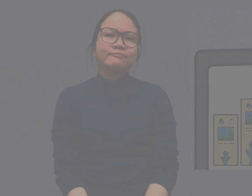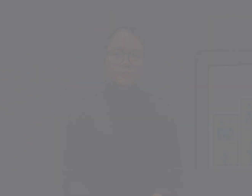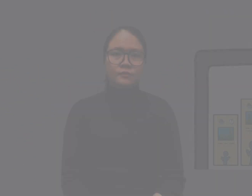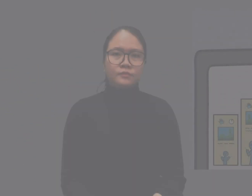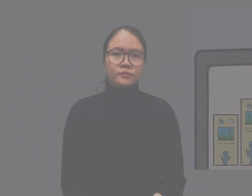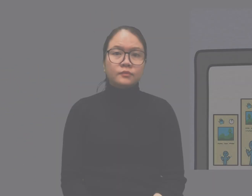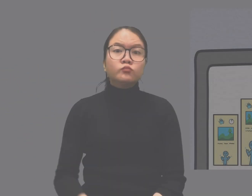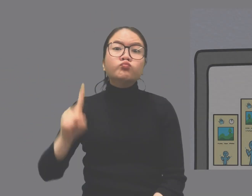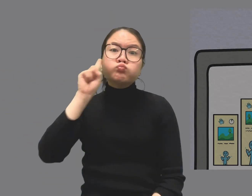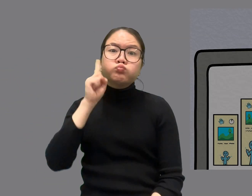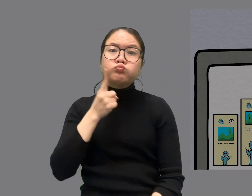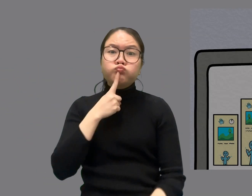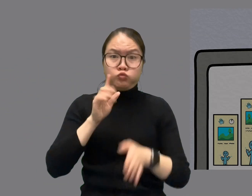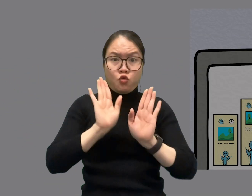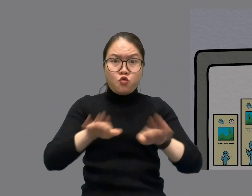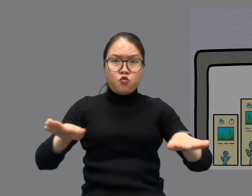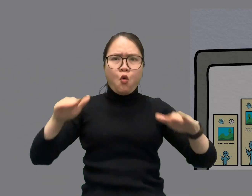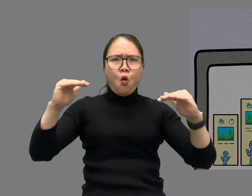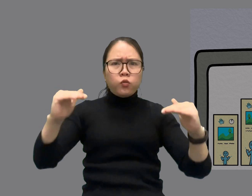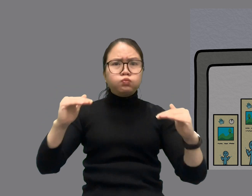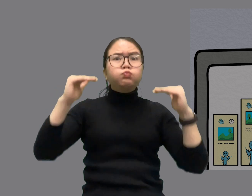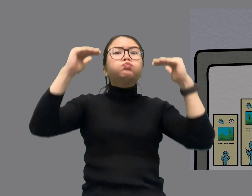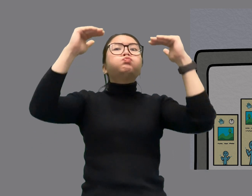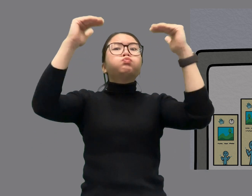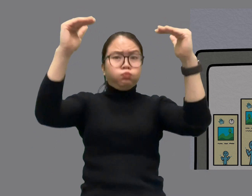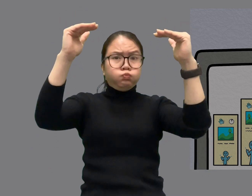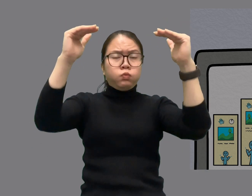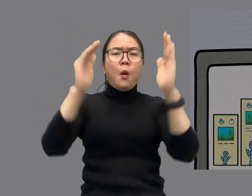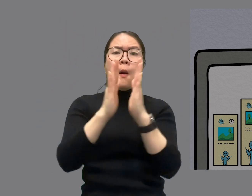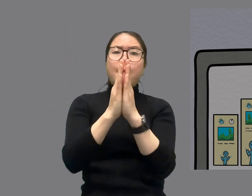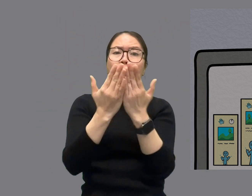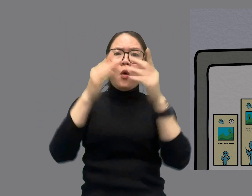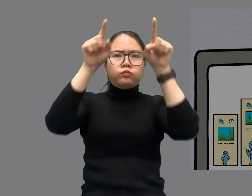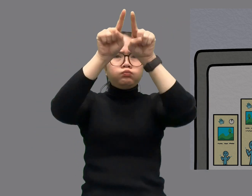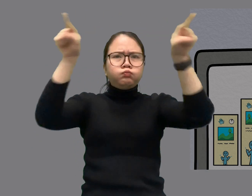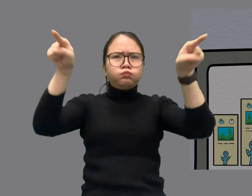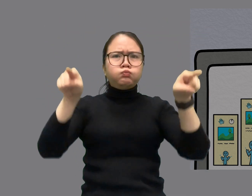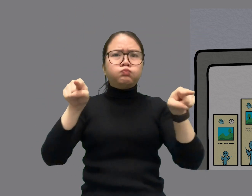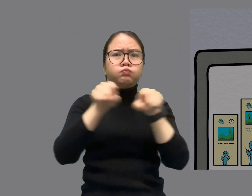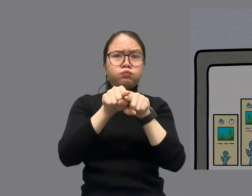As readers progress to higher stages they require books that have a block of written